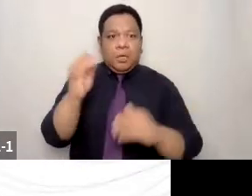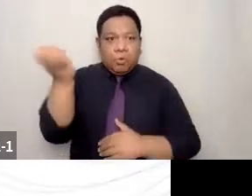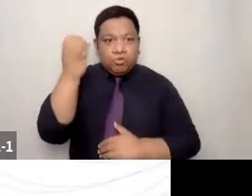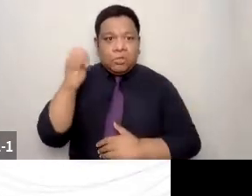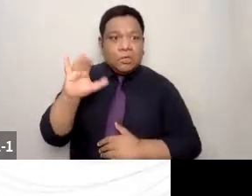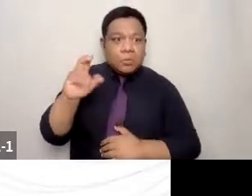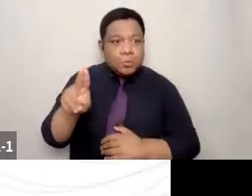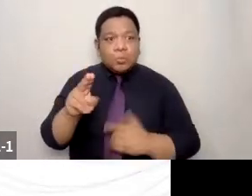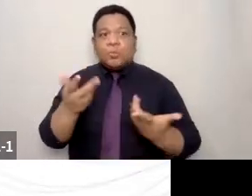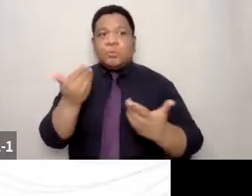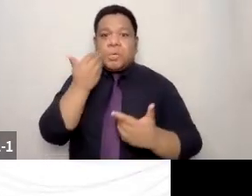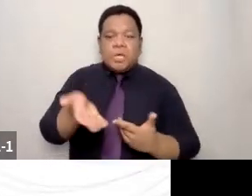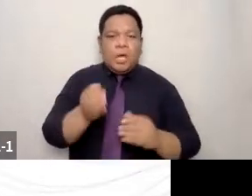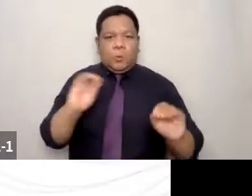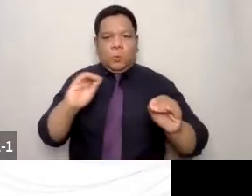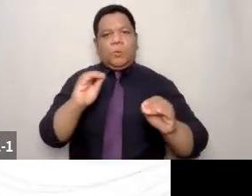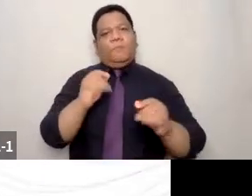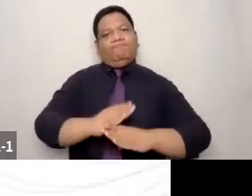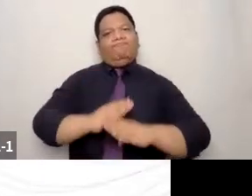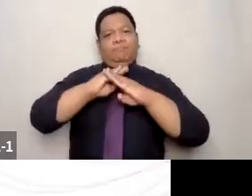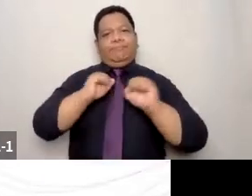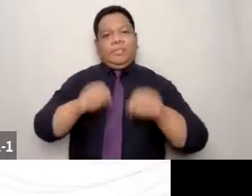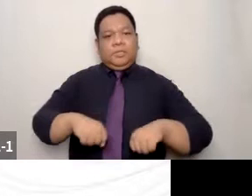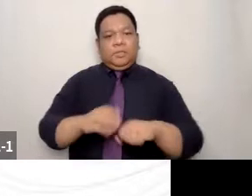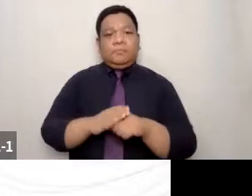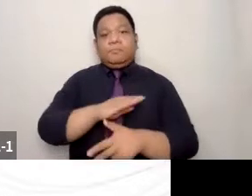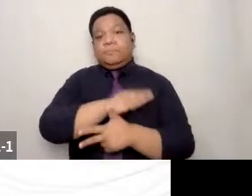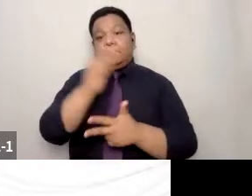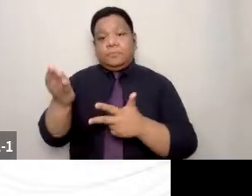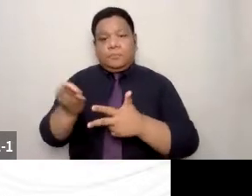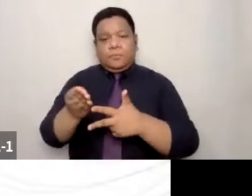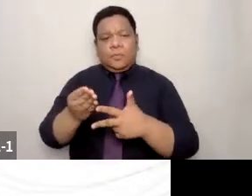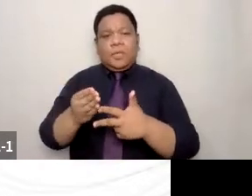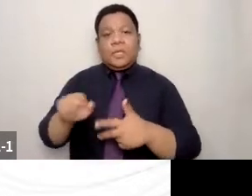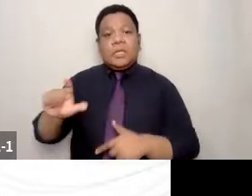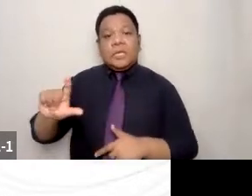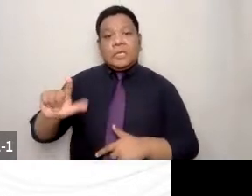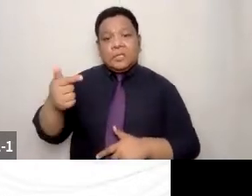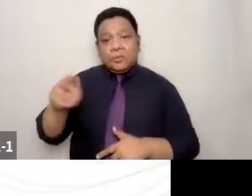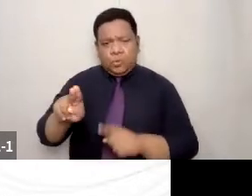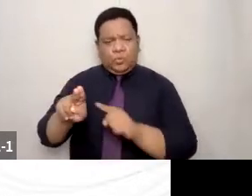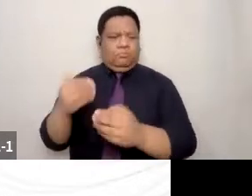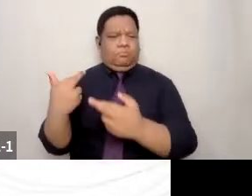The second message is that our LGUs are the ones that are supervising our vaccination.